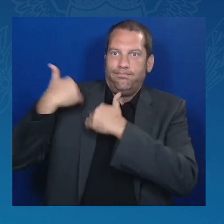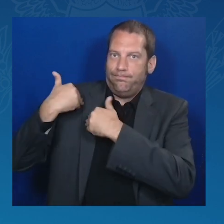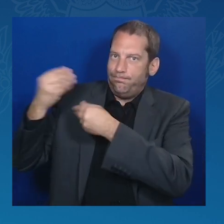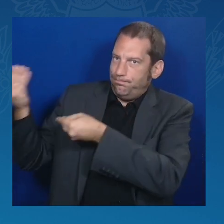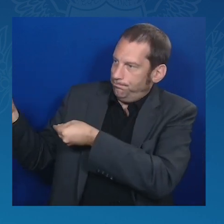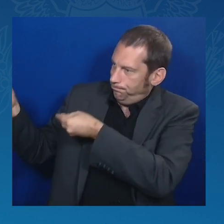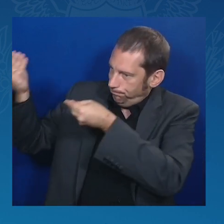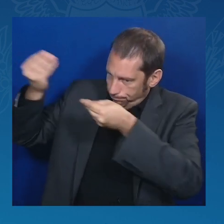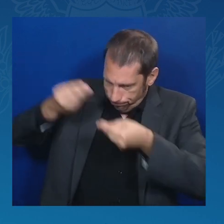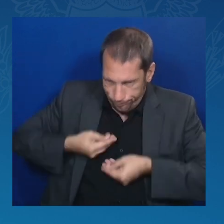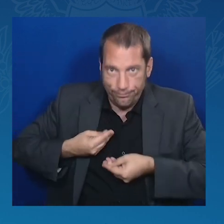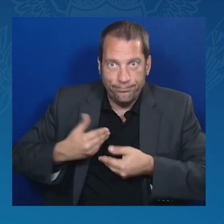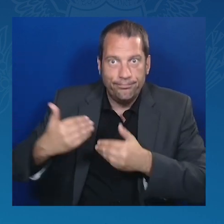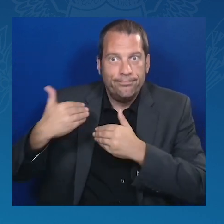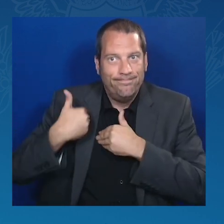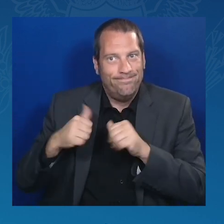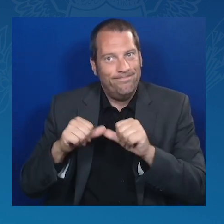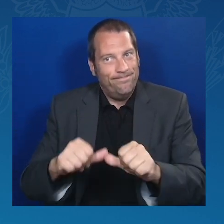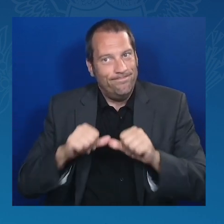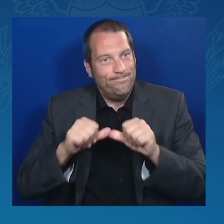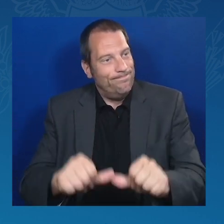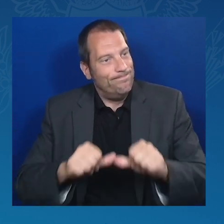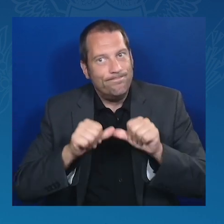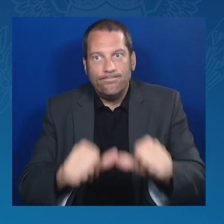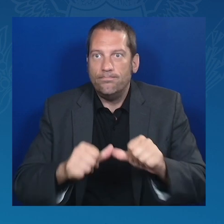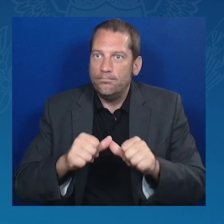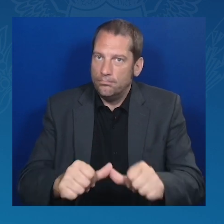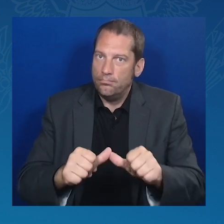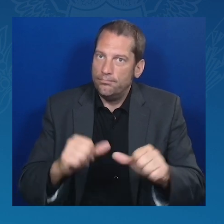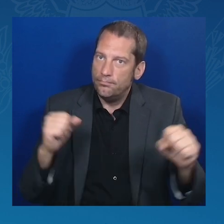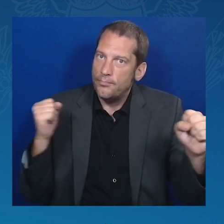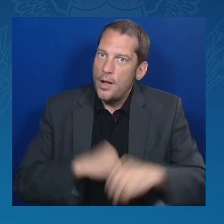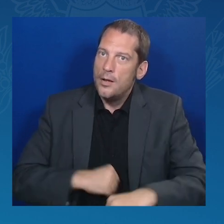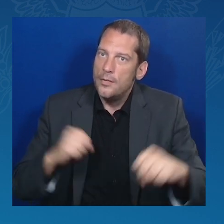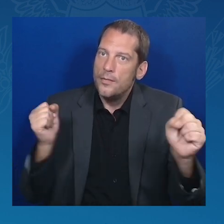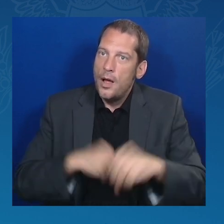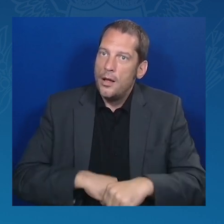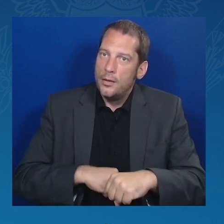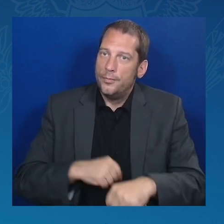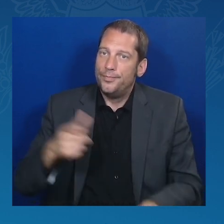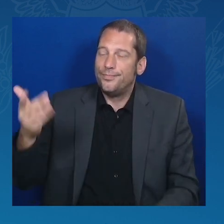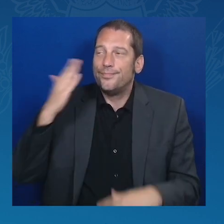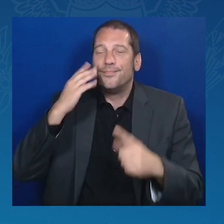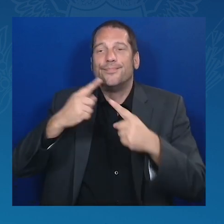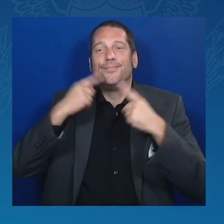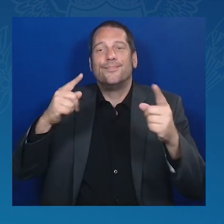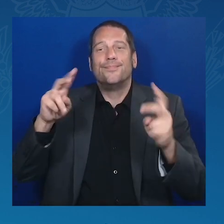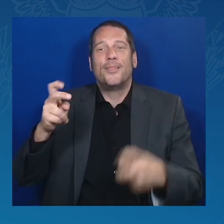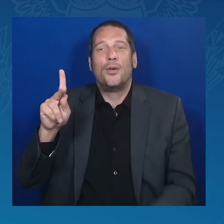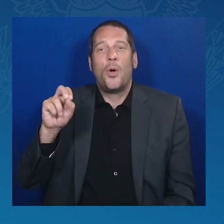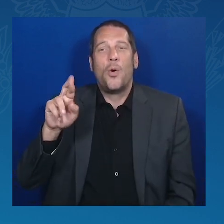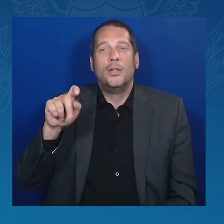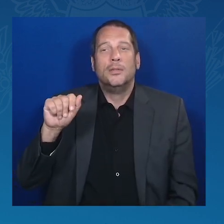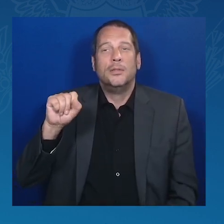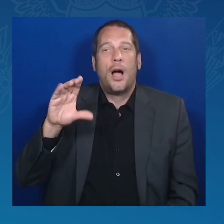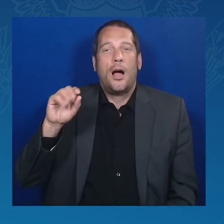which of course is the fight for equality and dignity and justice. She said the fight for civil rights must be fought and won with each generation.